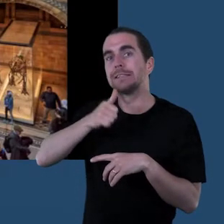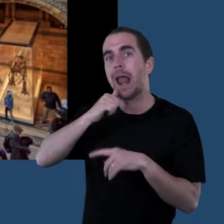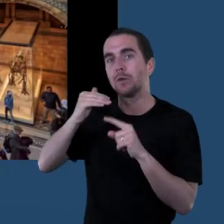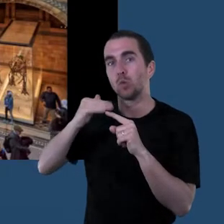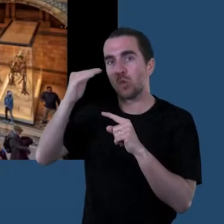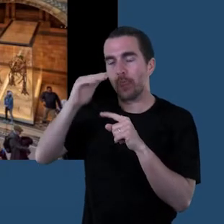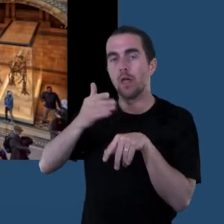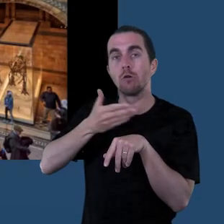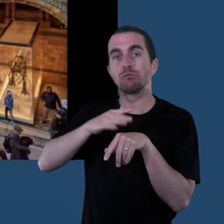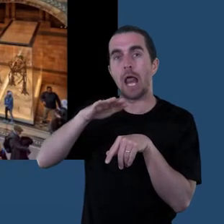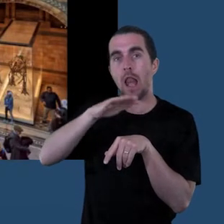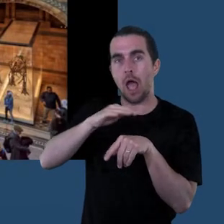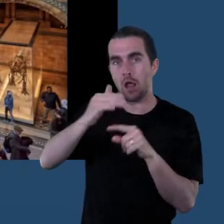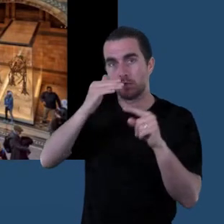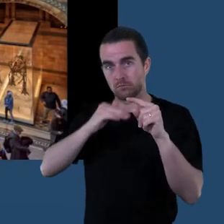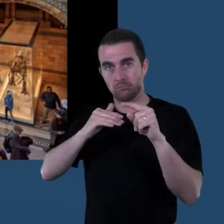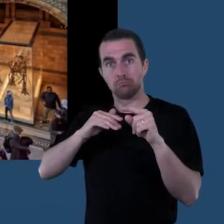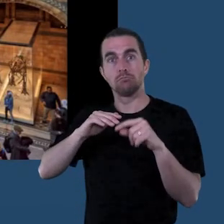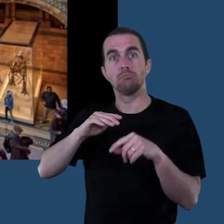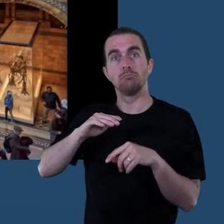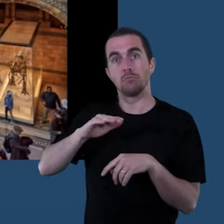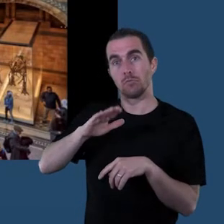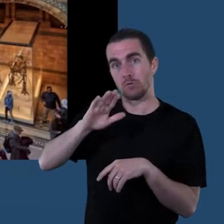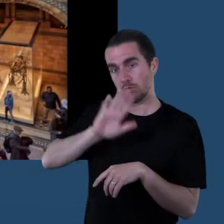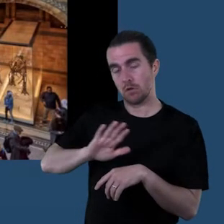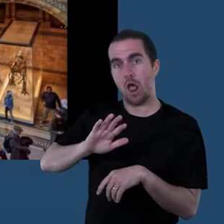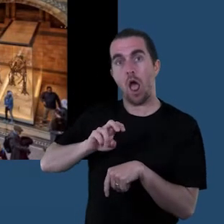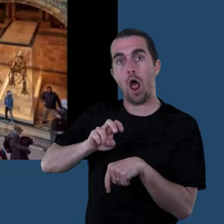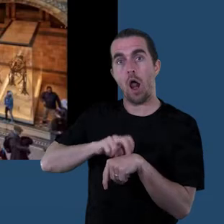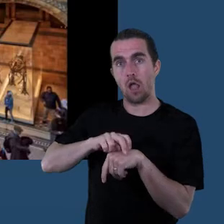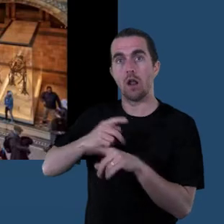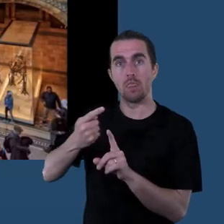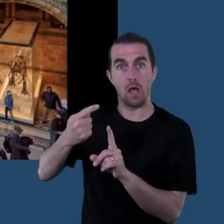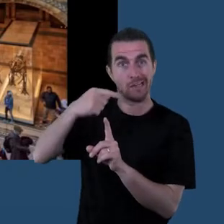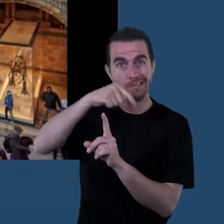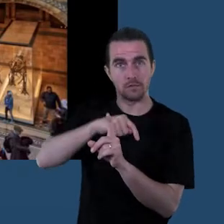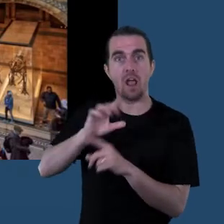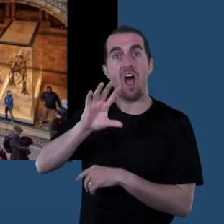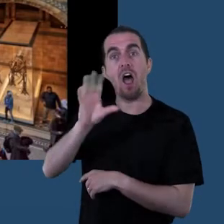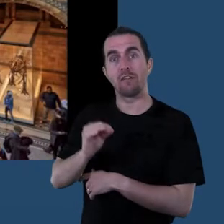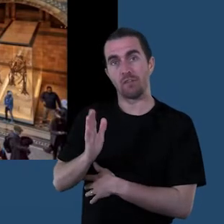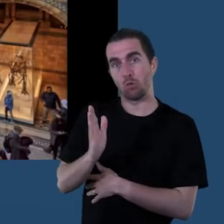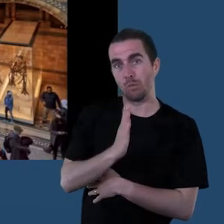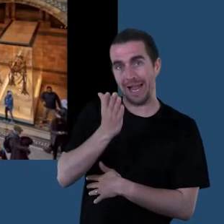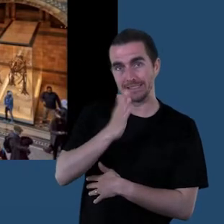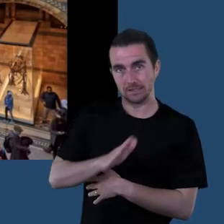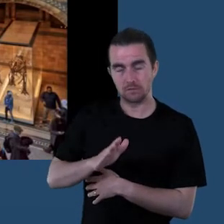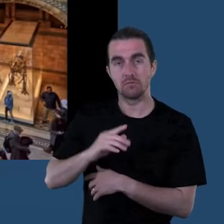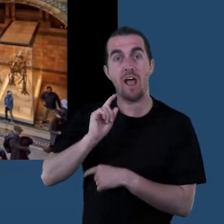and then heading south past Ireland and the British Isles down to the west coast of Africa every year,